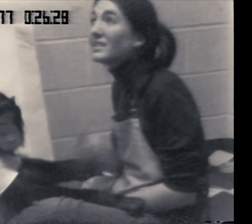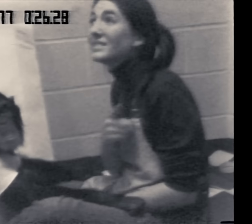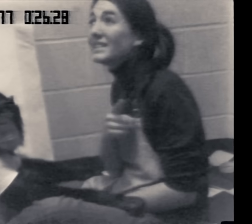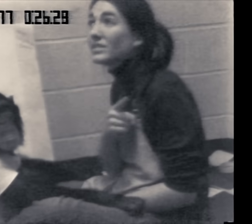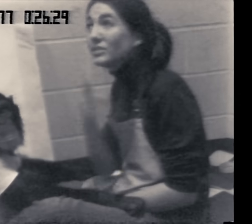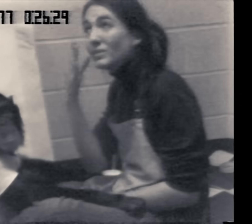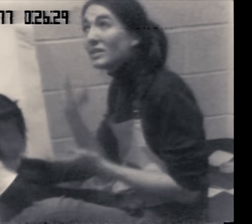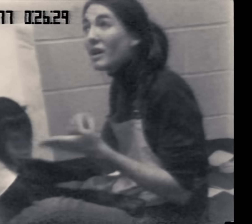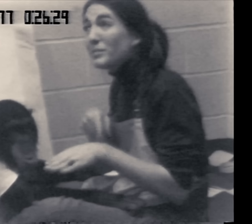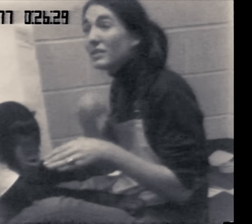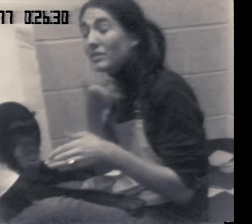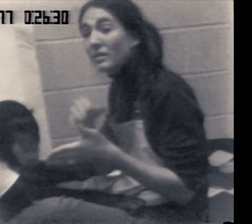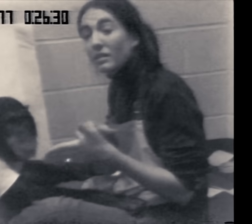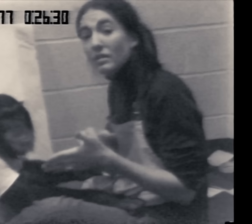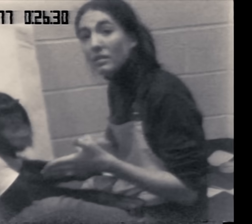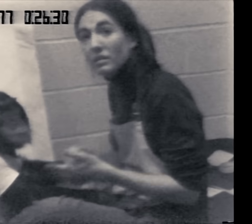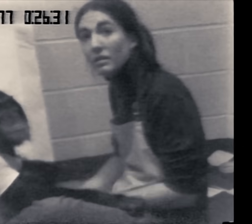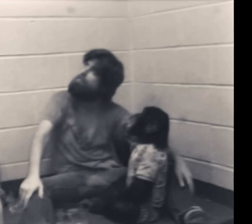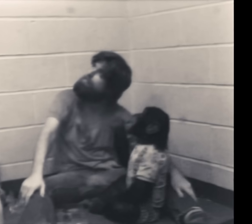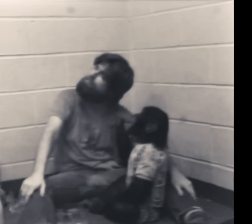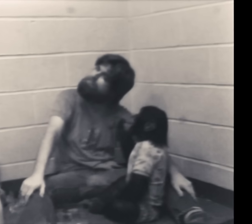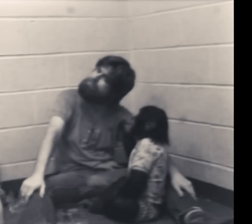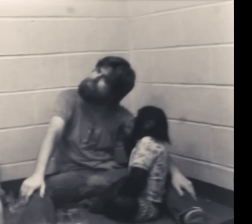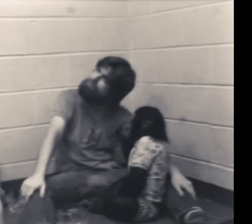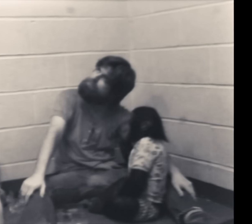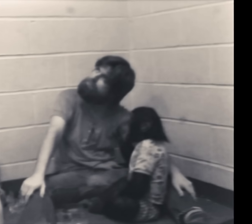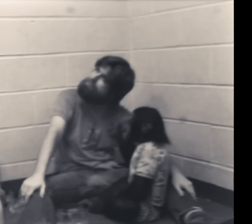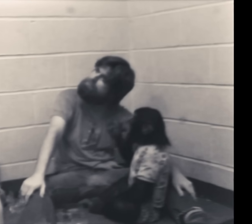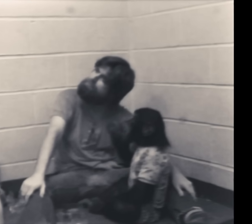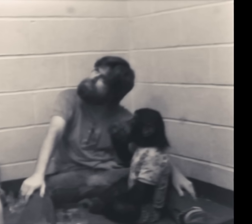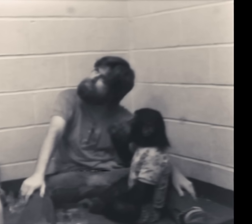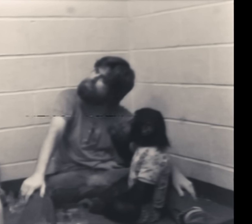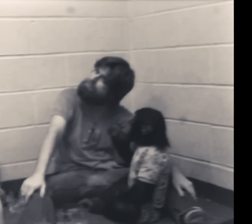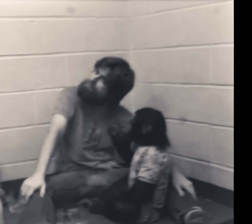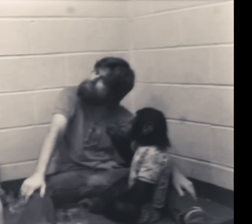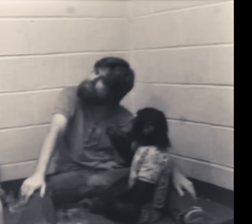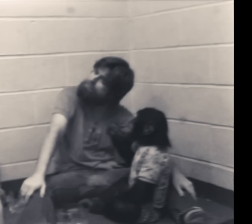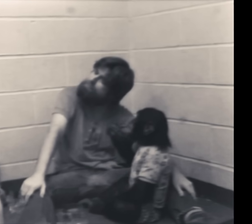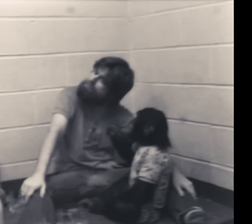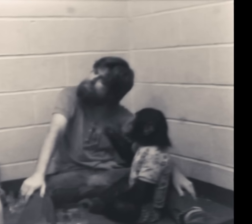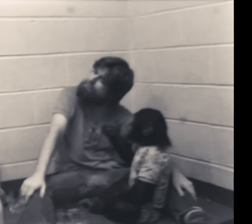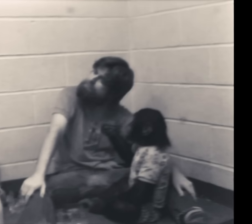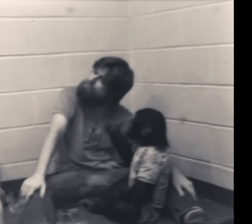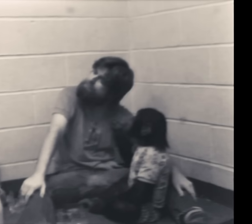Nim would be taken to an empty bear classroom with no toys or climbing frames and was forced to do language drills.